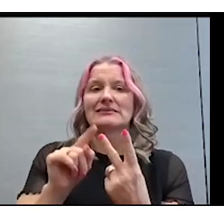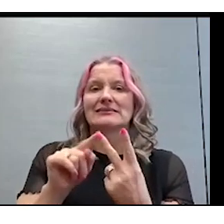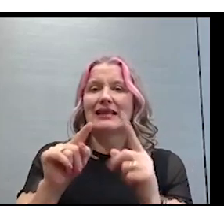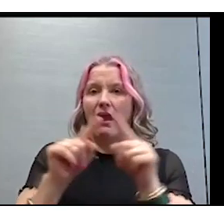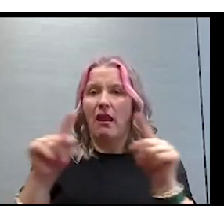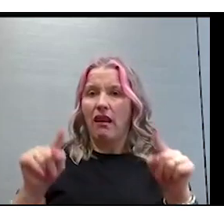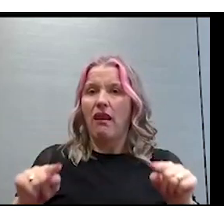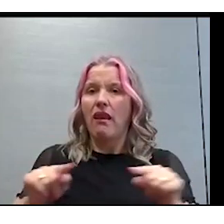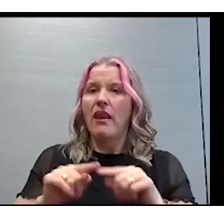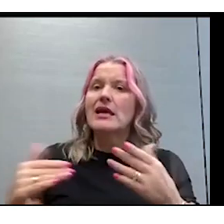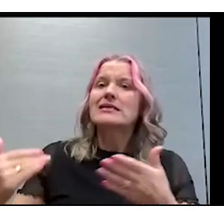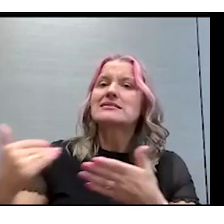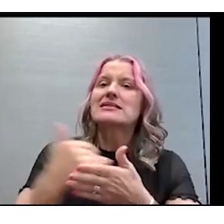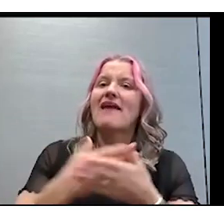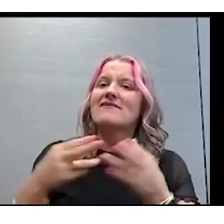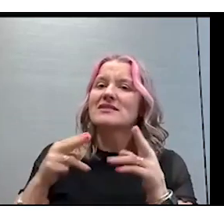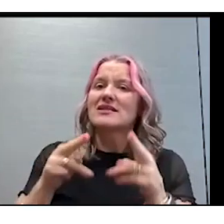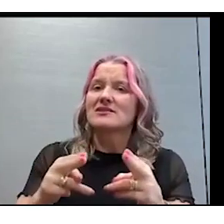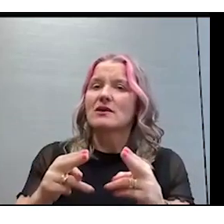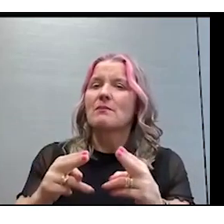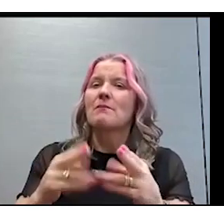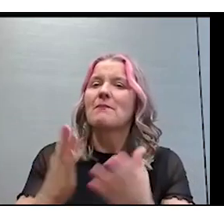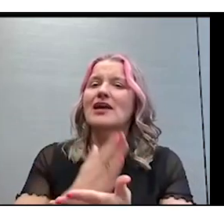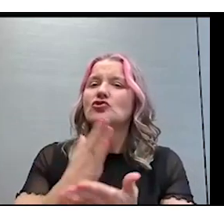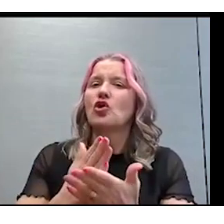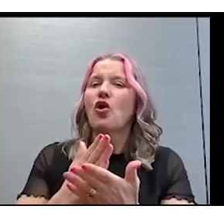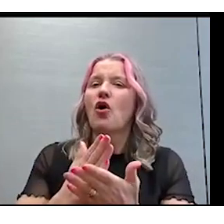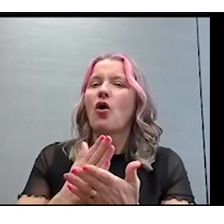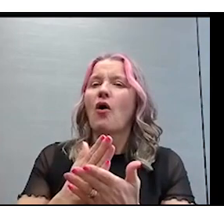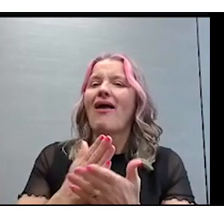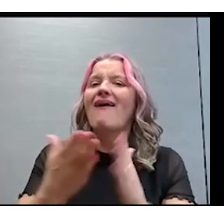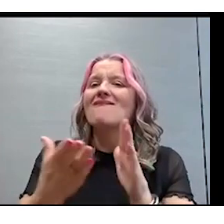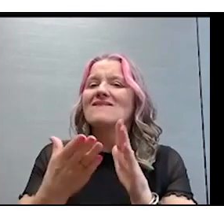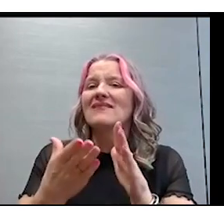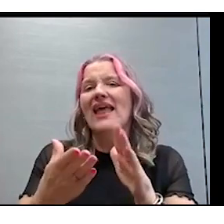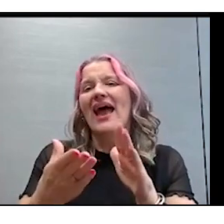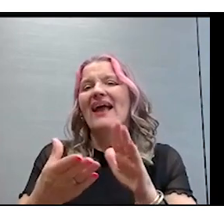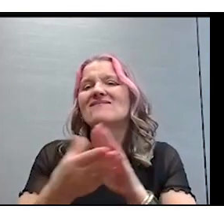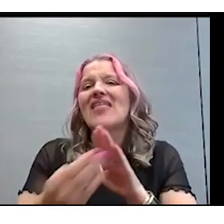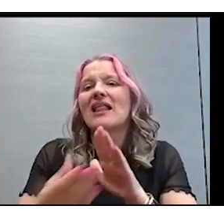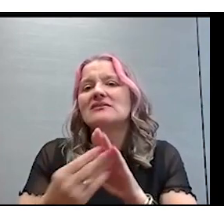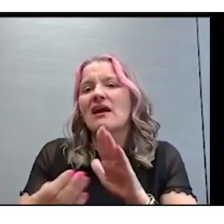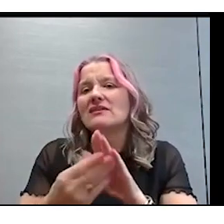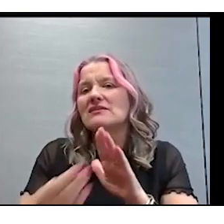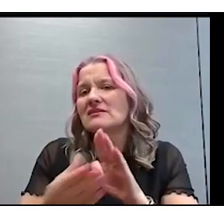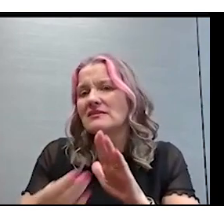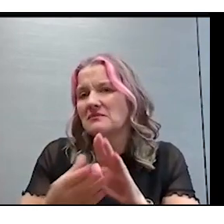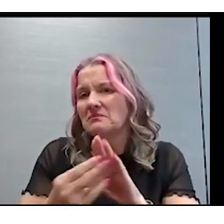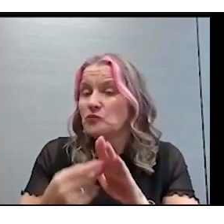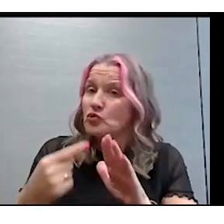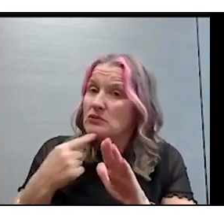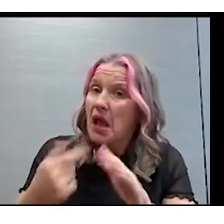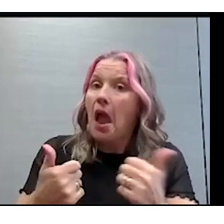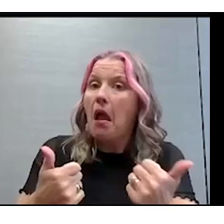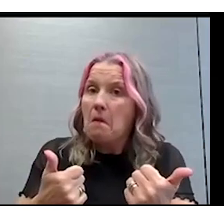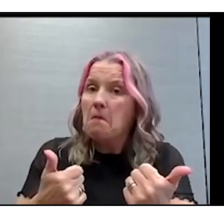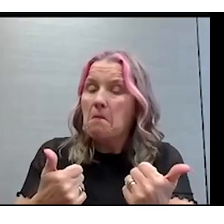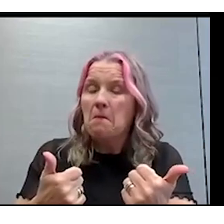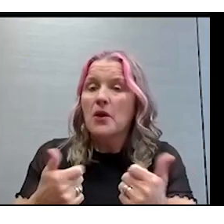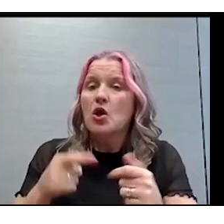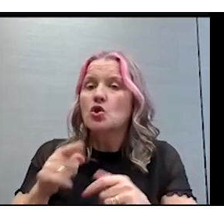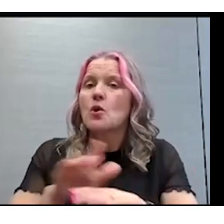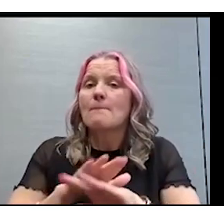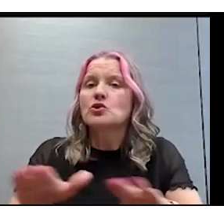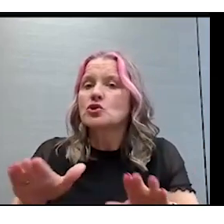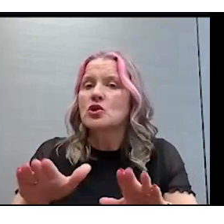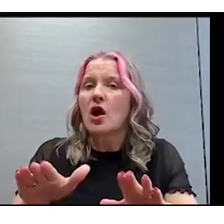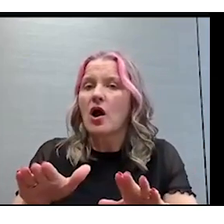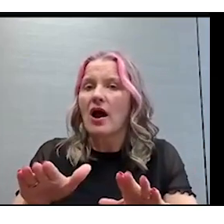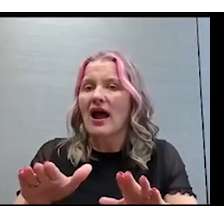So things like having filters where you can say, hey, you must not have any violent content in